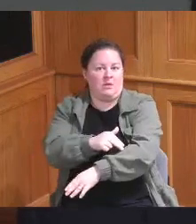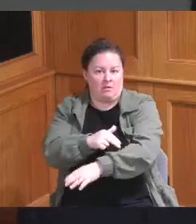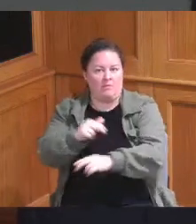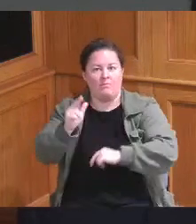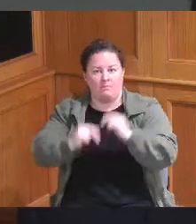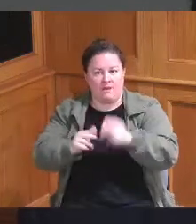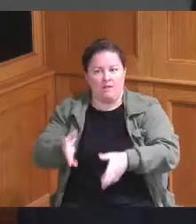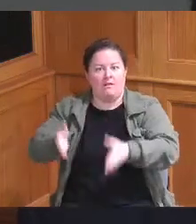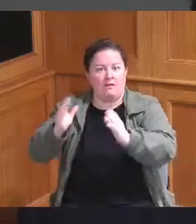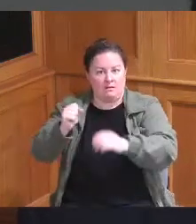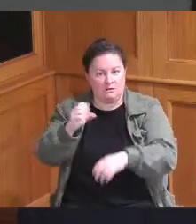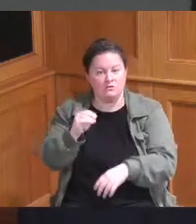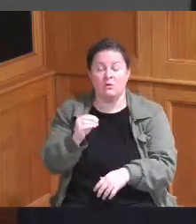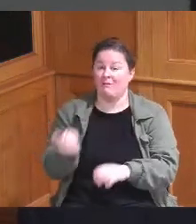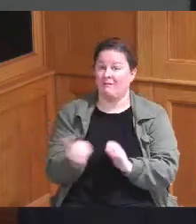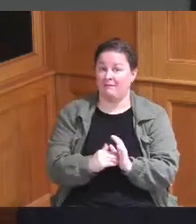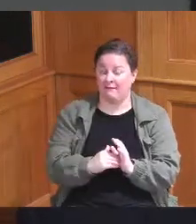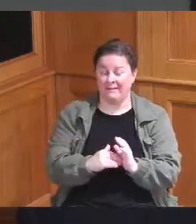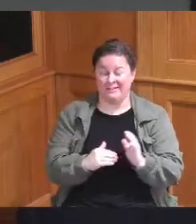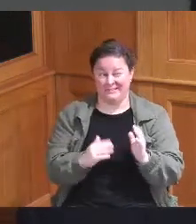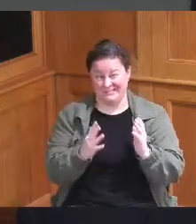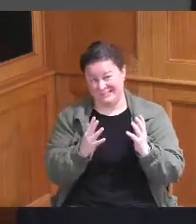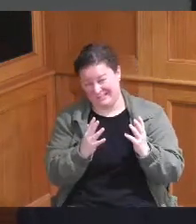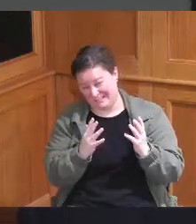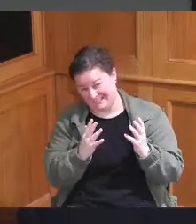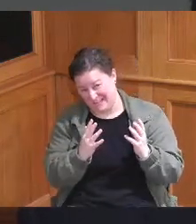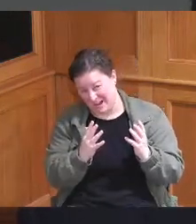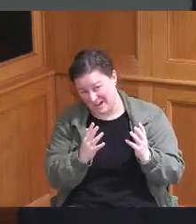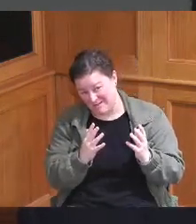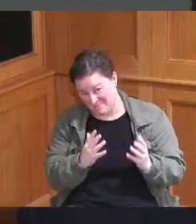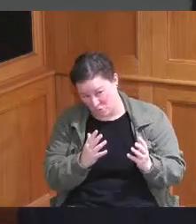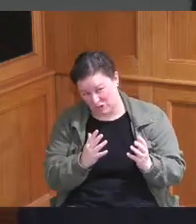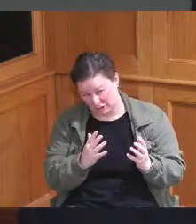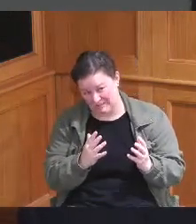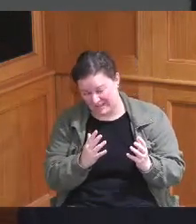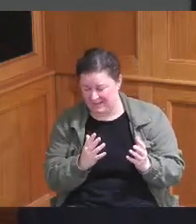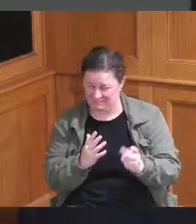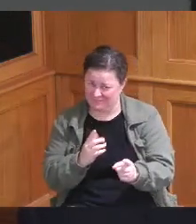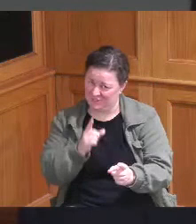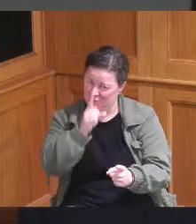when unfortunately probably not if the next type of pandemic happens those types of